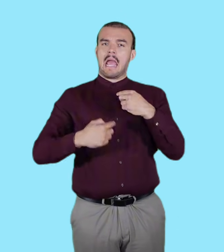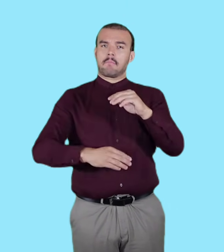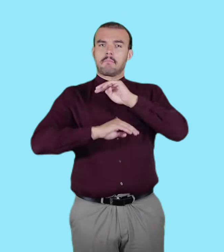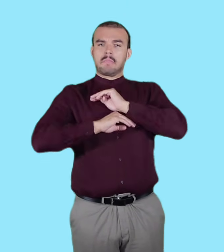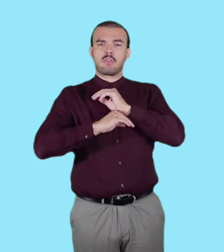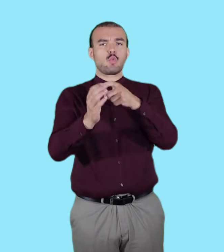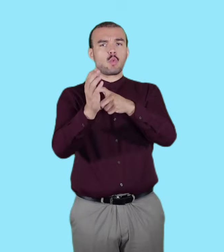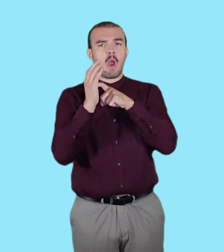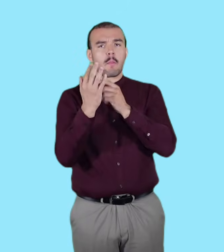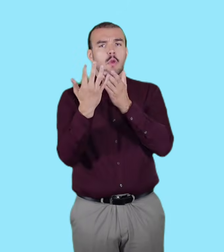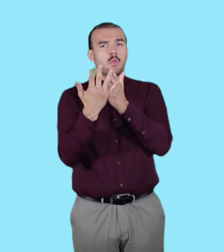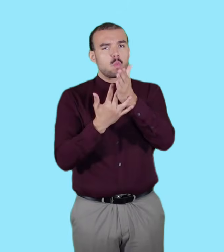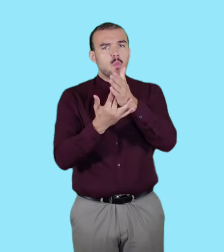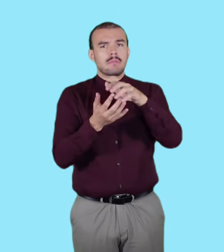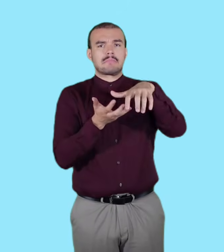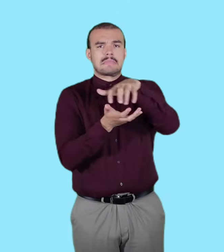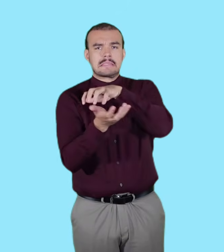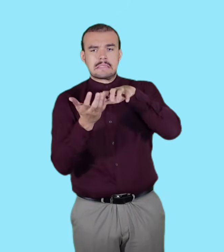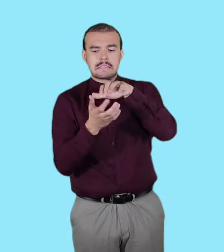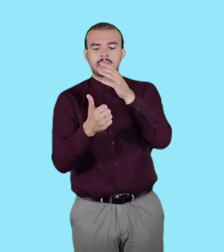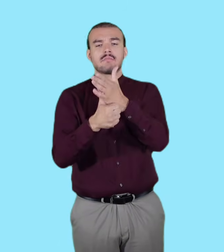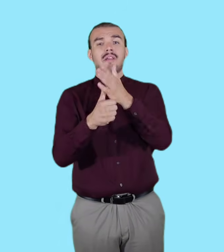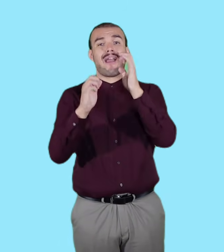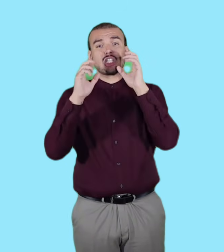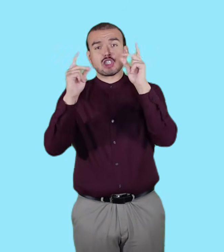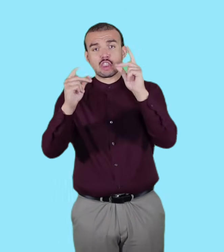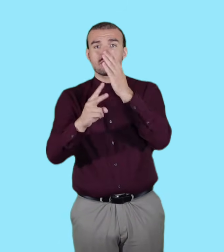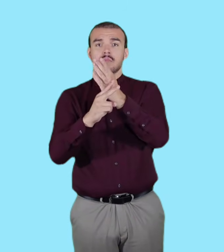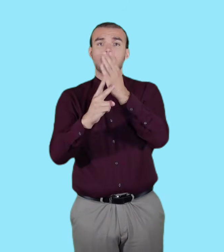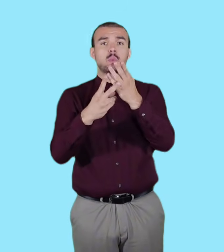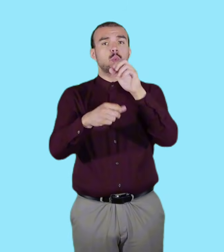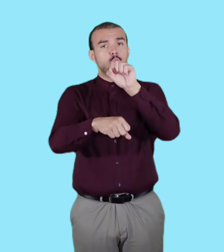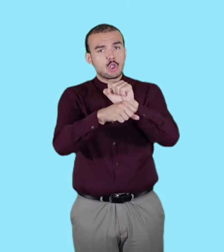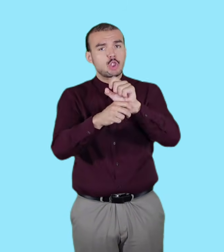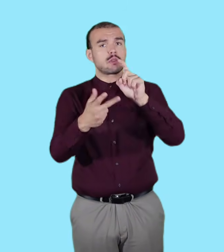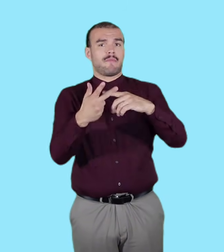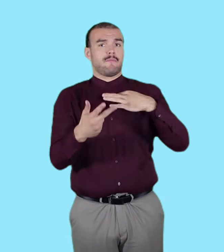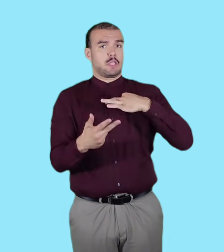through a combination of education, work and volunteering?